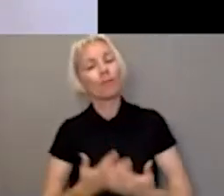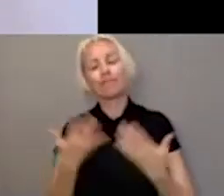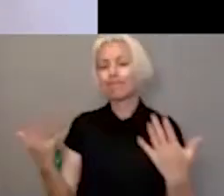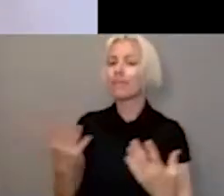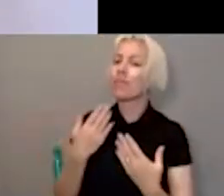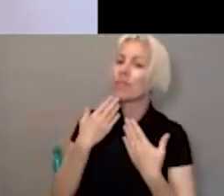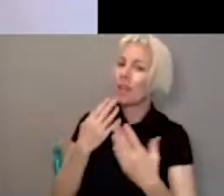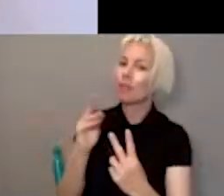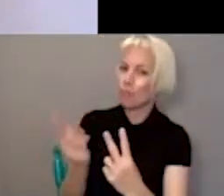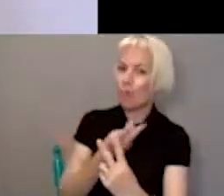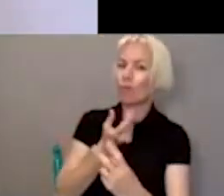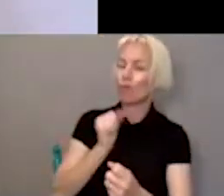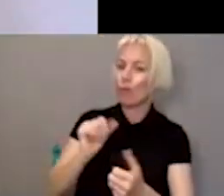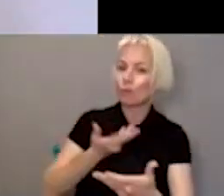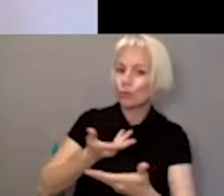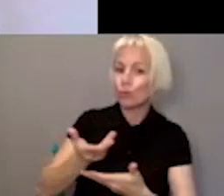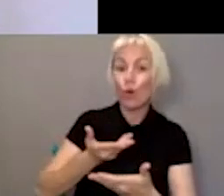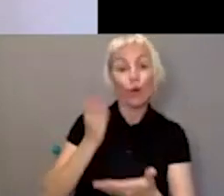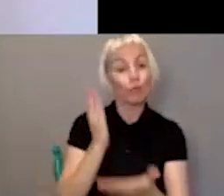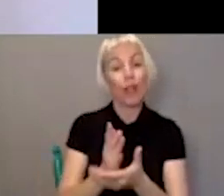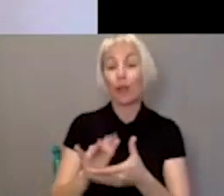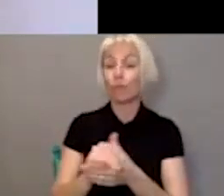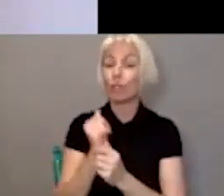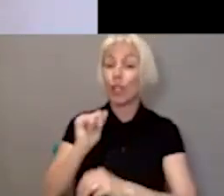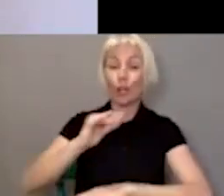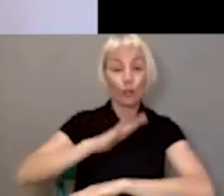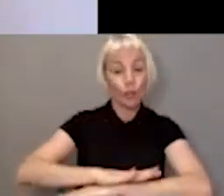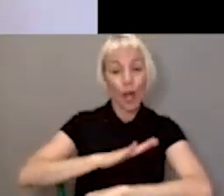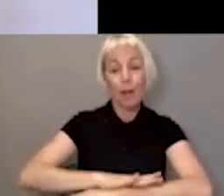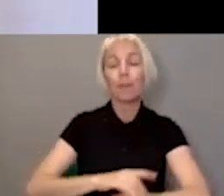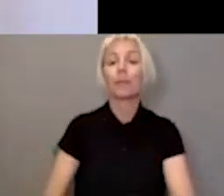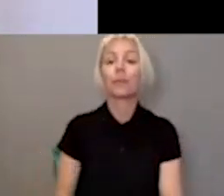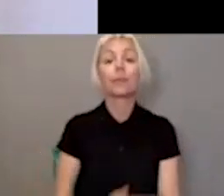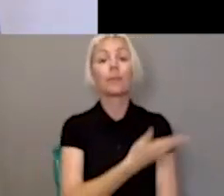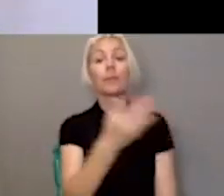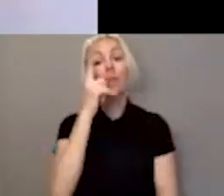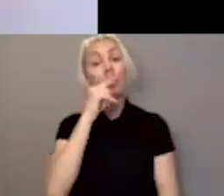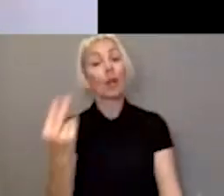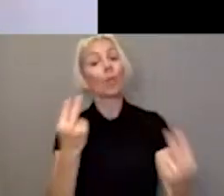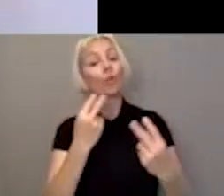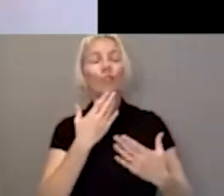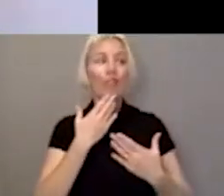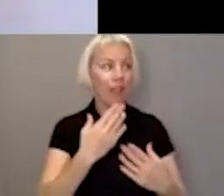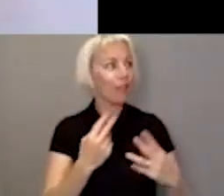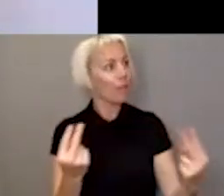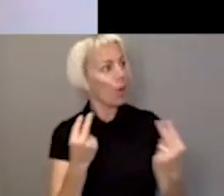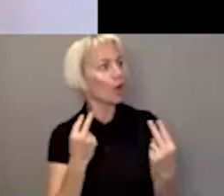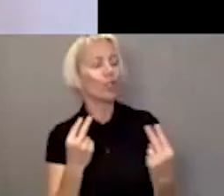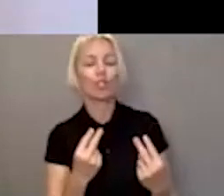your time and your insights. To all of our viewers as well, thanks for you joining us. I hope you've found it enjoyable and that it's given you some food for thought. Now